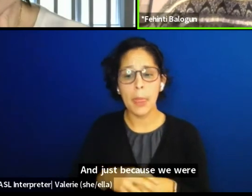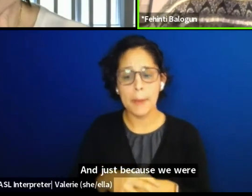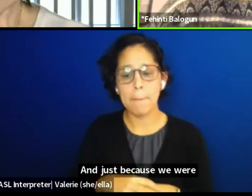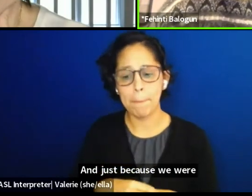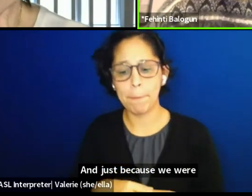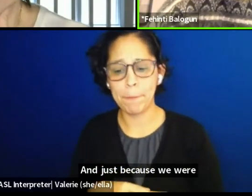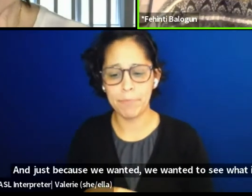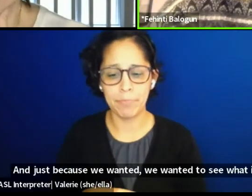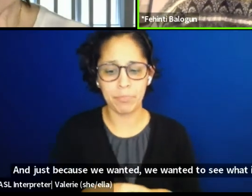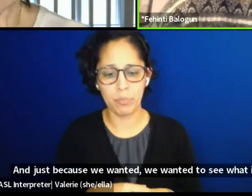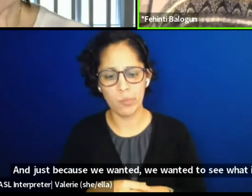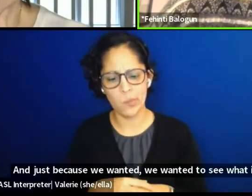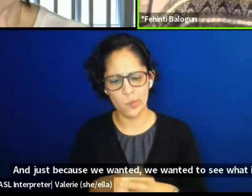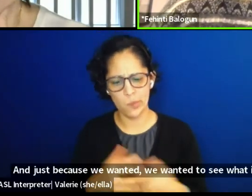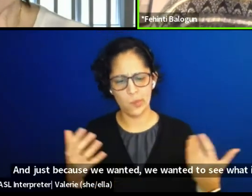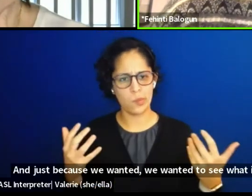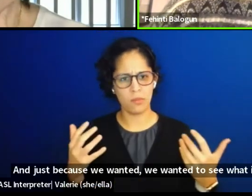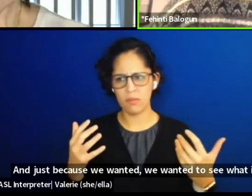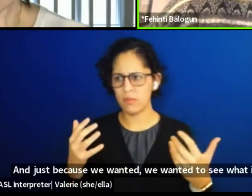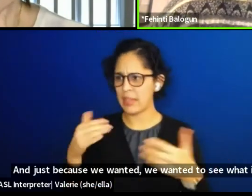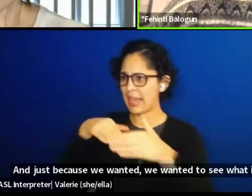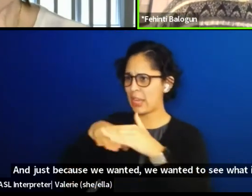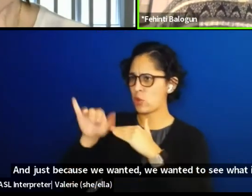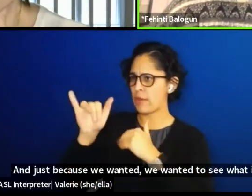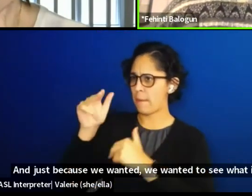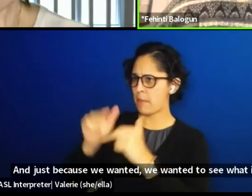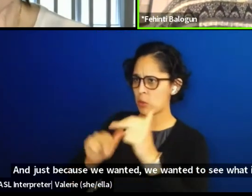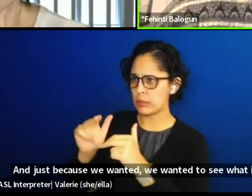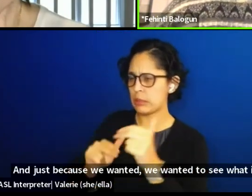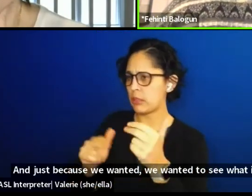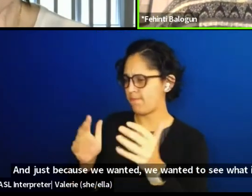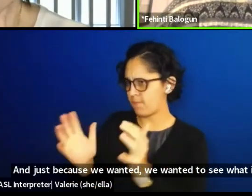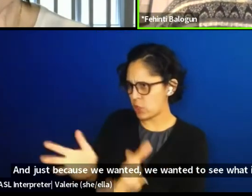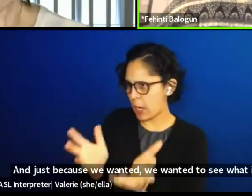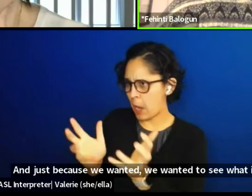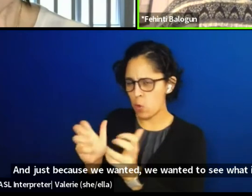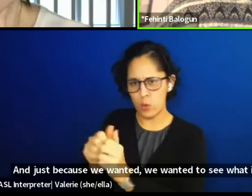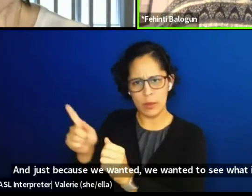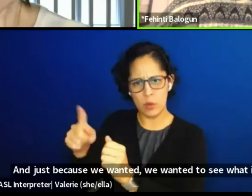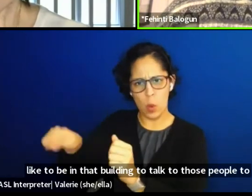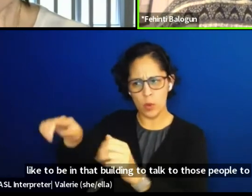what it's like to be in that building to talk to those people, to be face-to-face